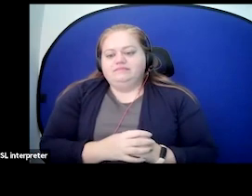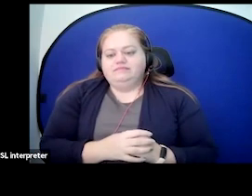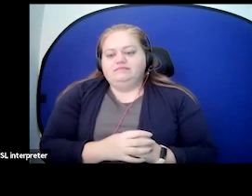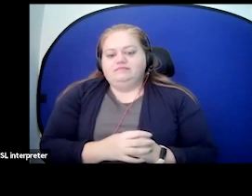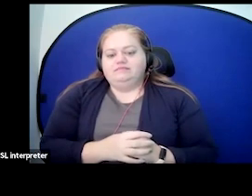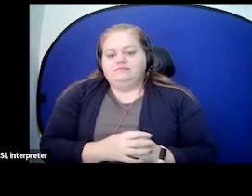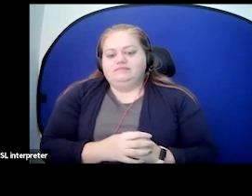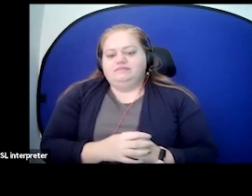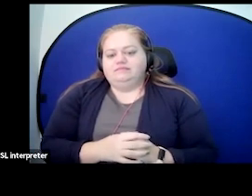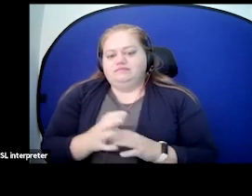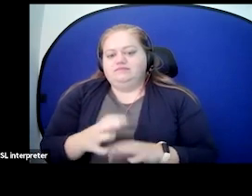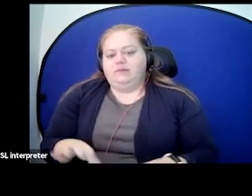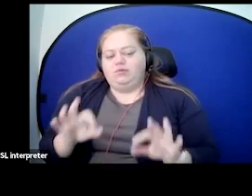That's an important point of the figure.